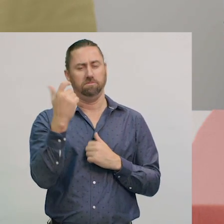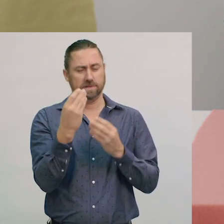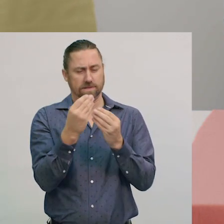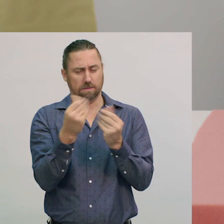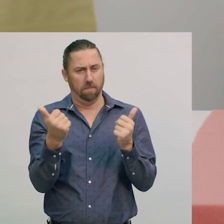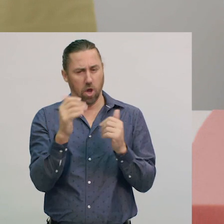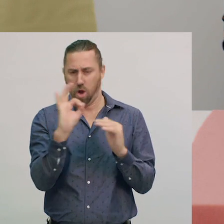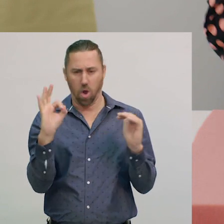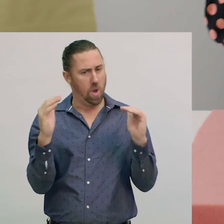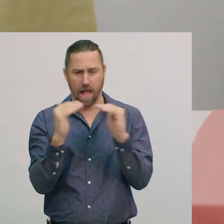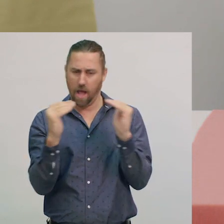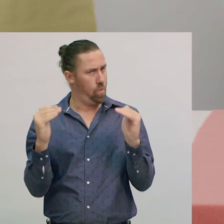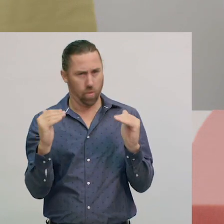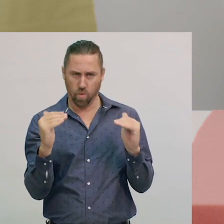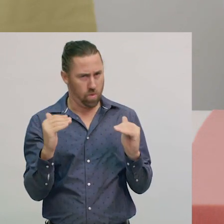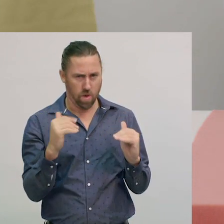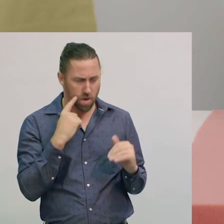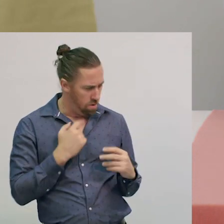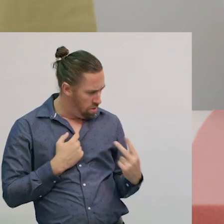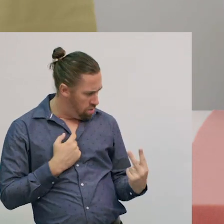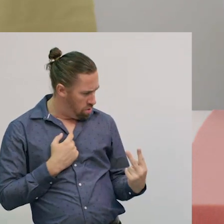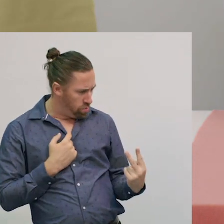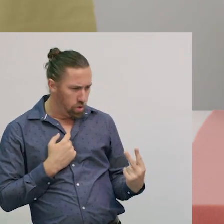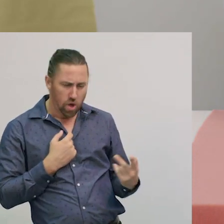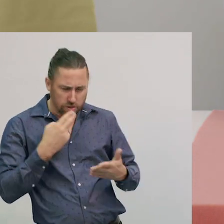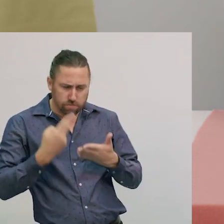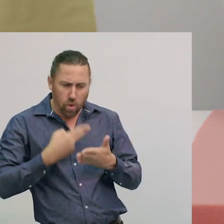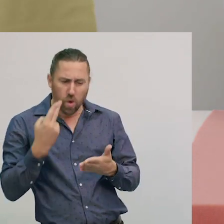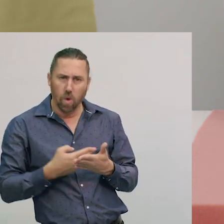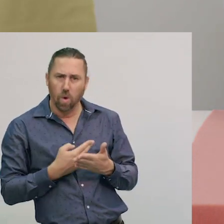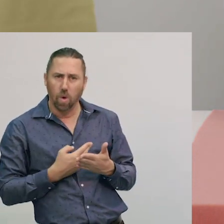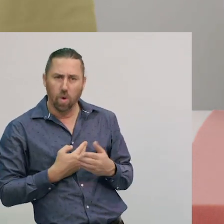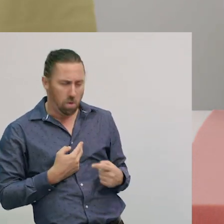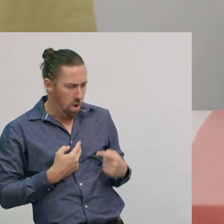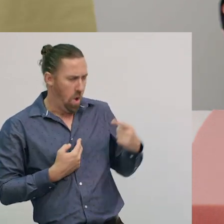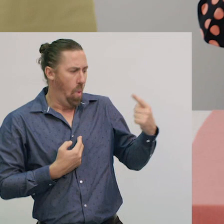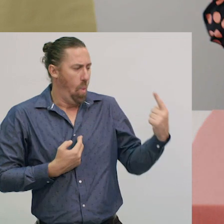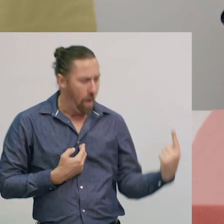Your place setting has two spoons, and Bec’s place setting has one spoon,